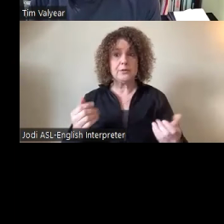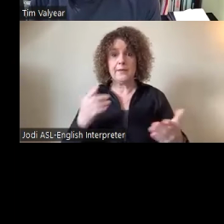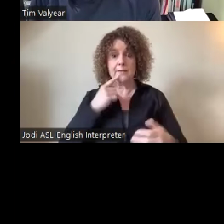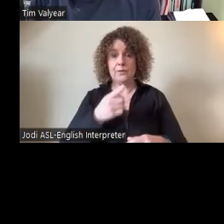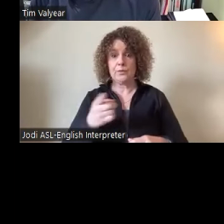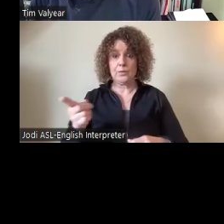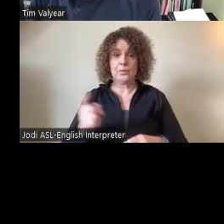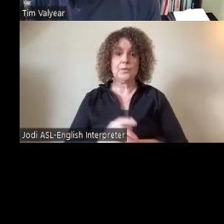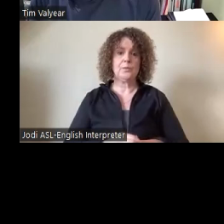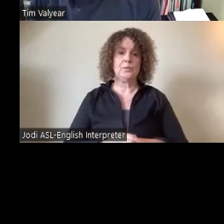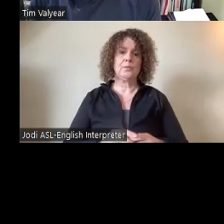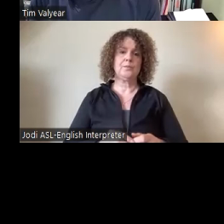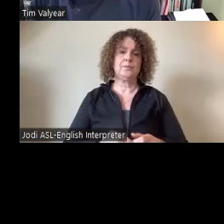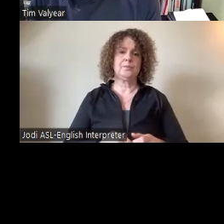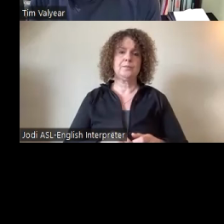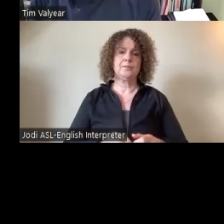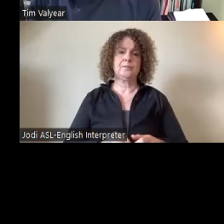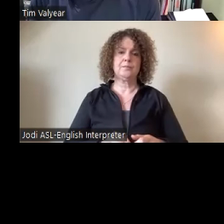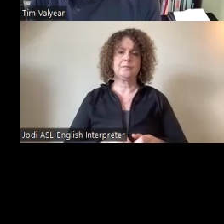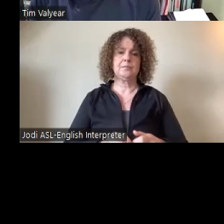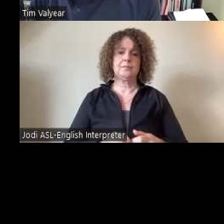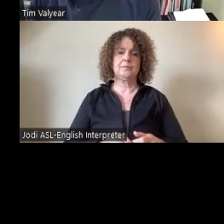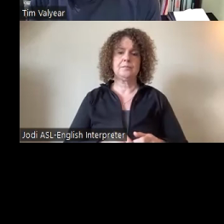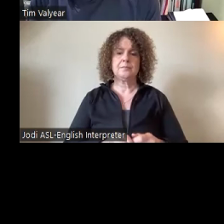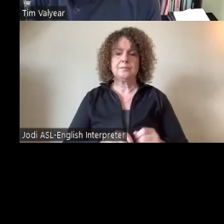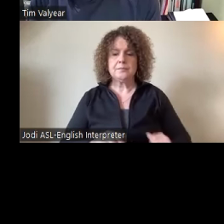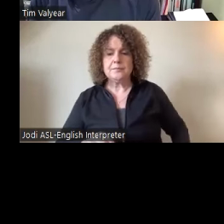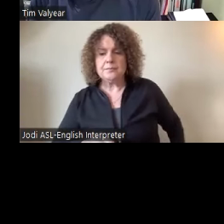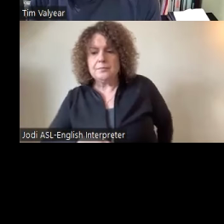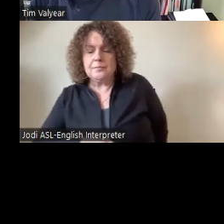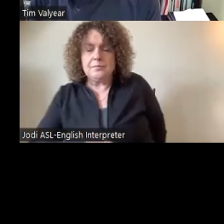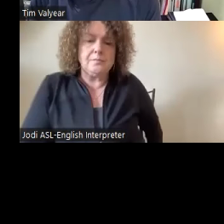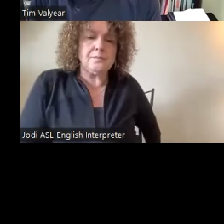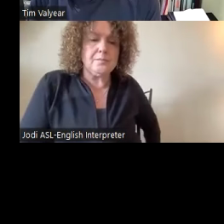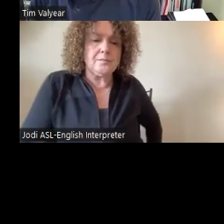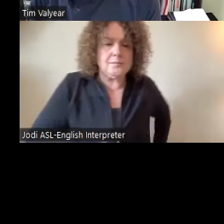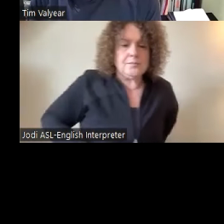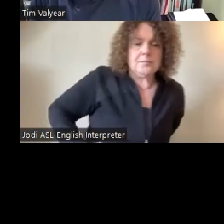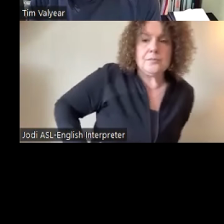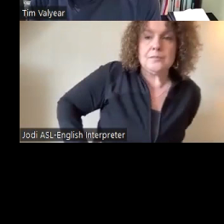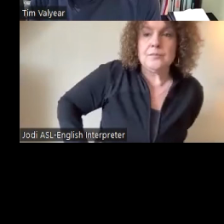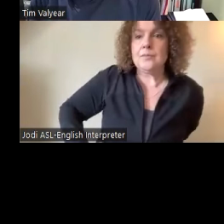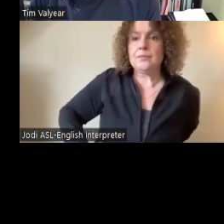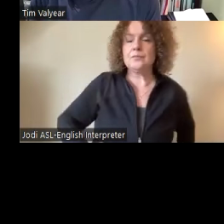CDC. And hand hygiene and masks. So all this